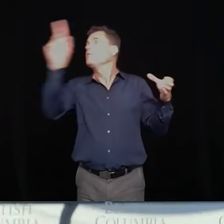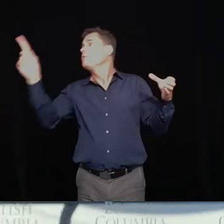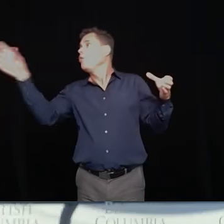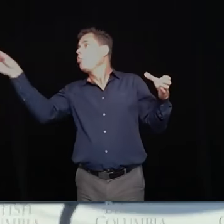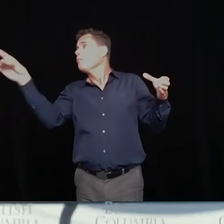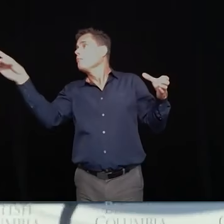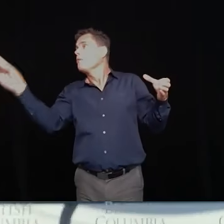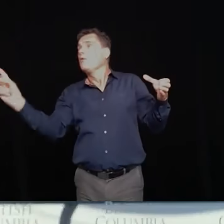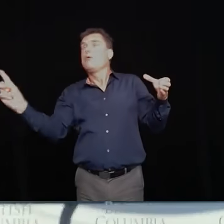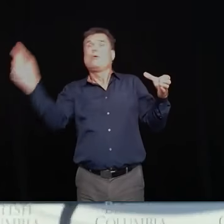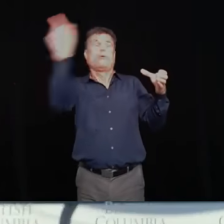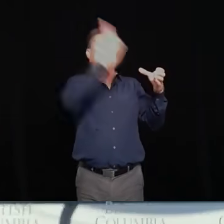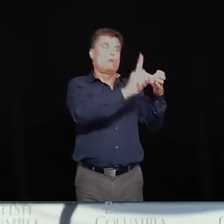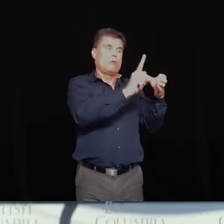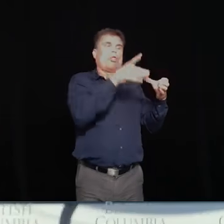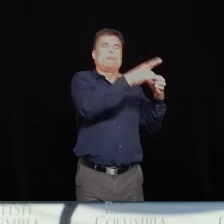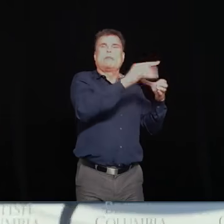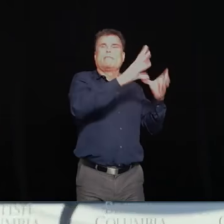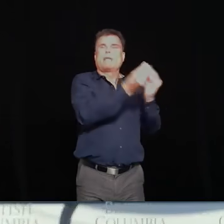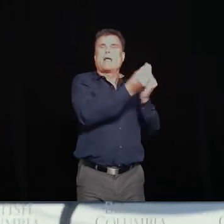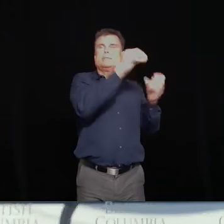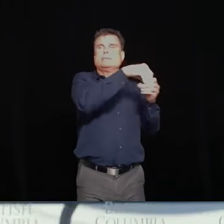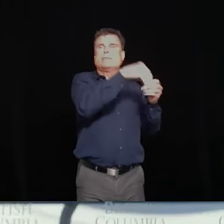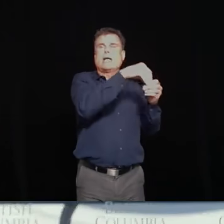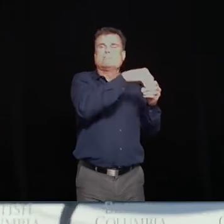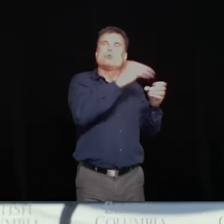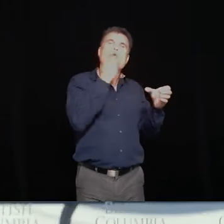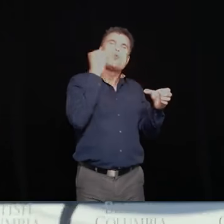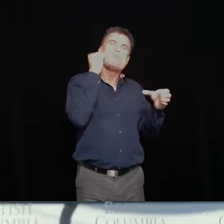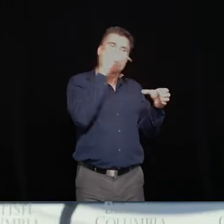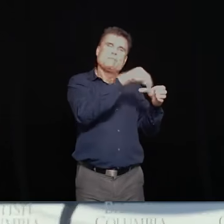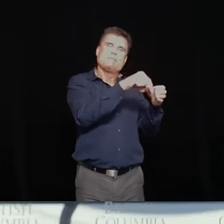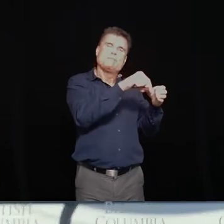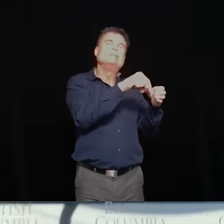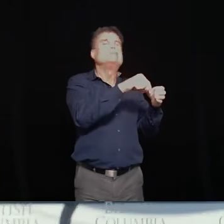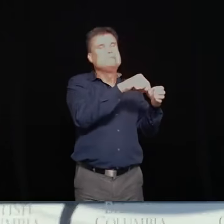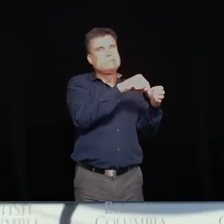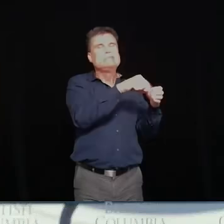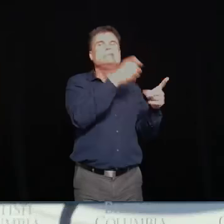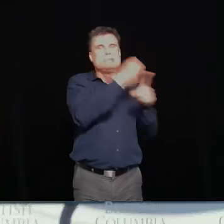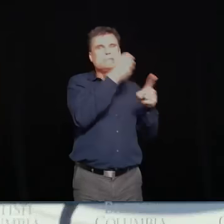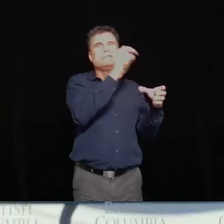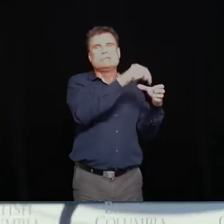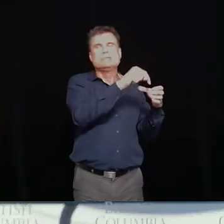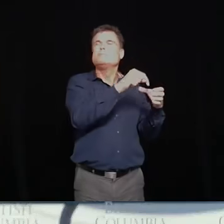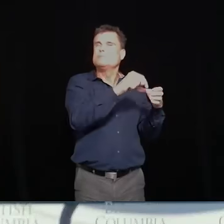that need for social interaction is so much higher. So we now